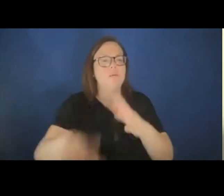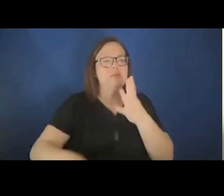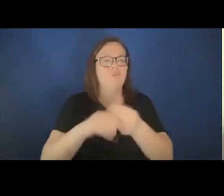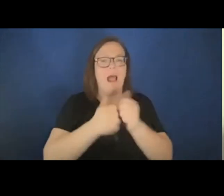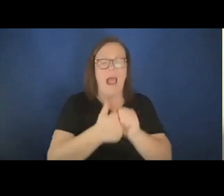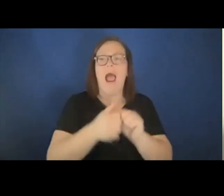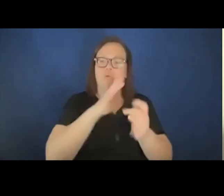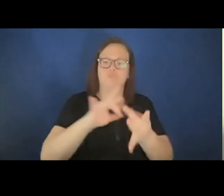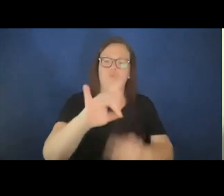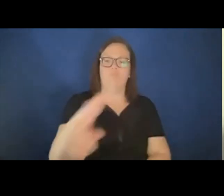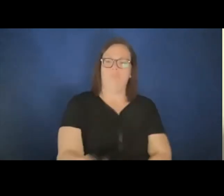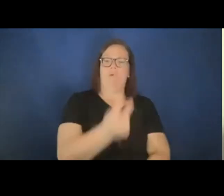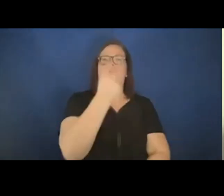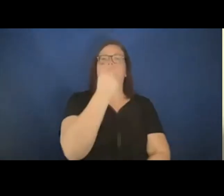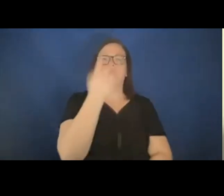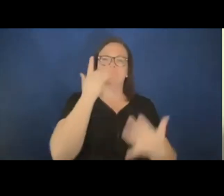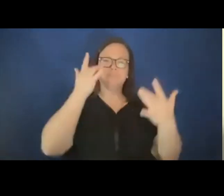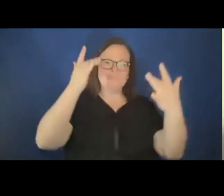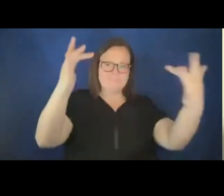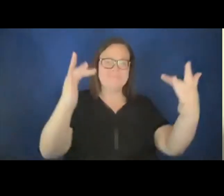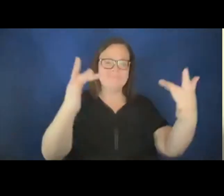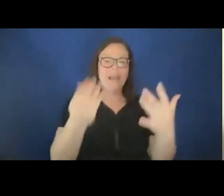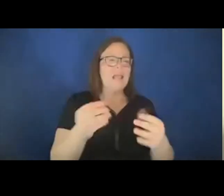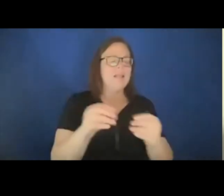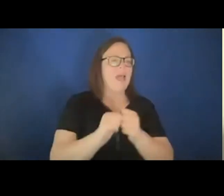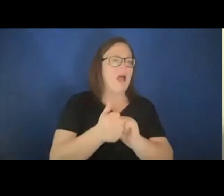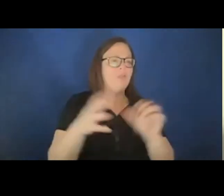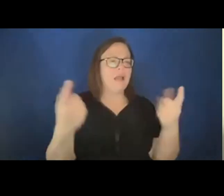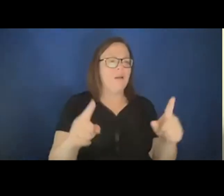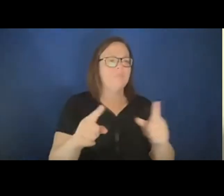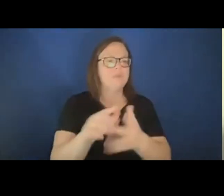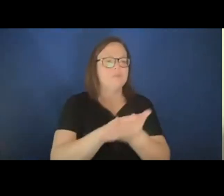eyes when they sparkle and cats melt into liquids in their owners’ arms and children